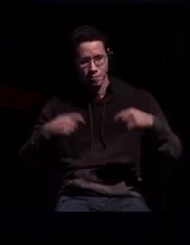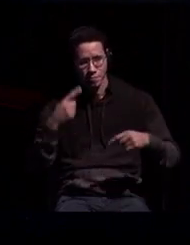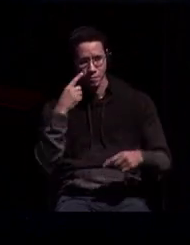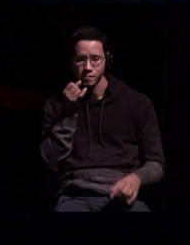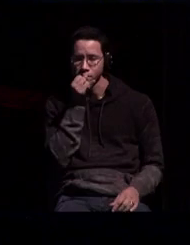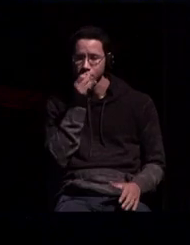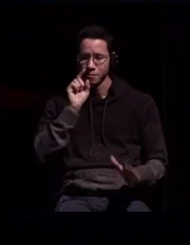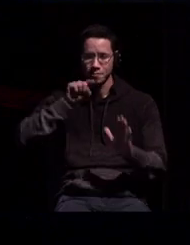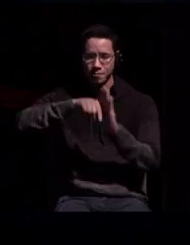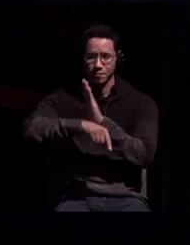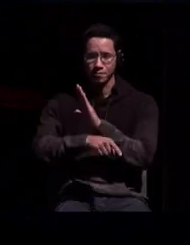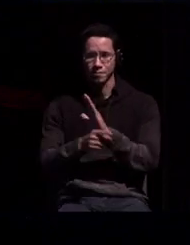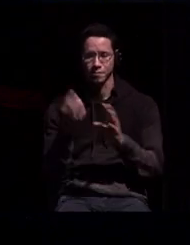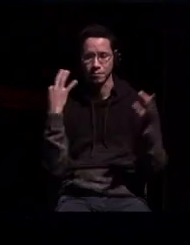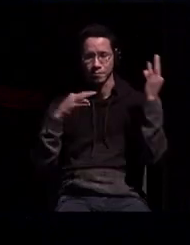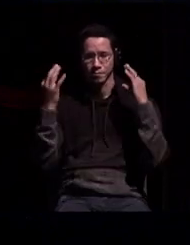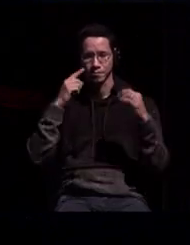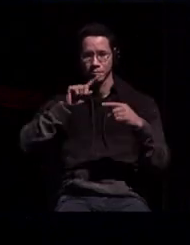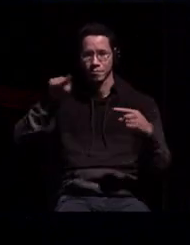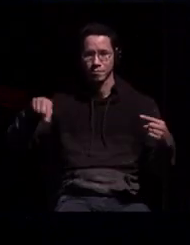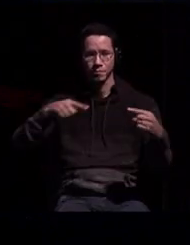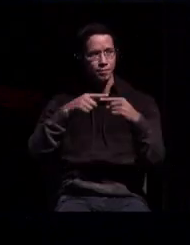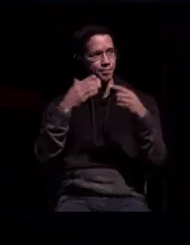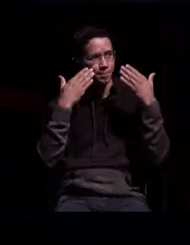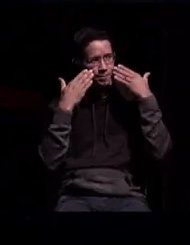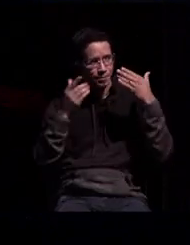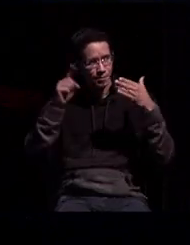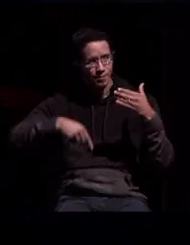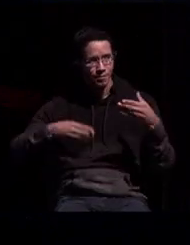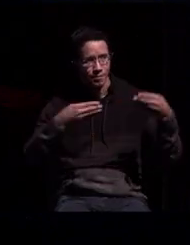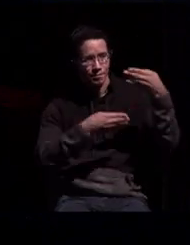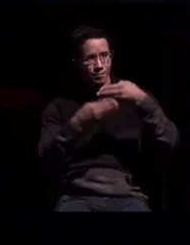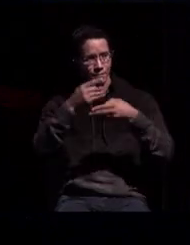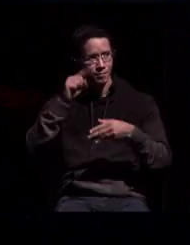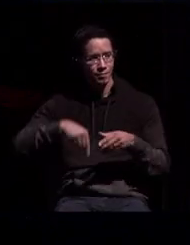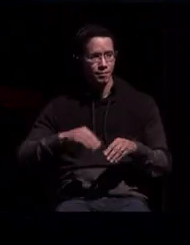My presentation’s objective is to make clear what it means